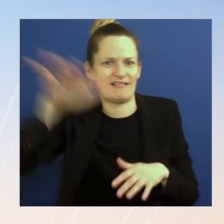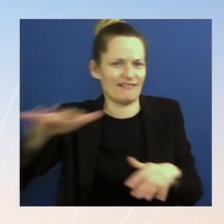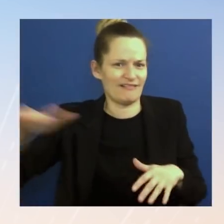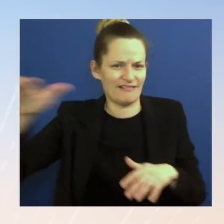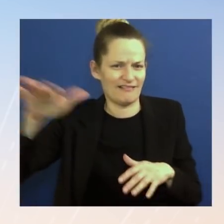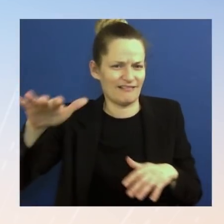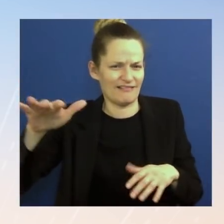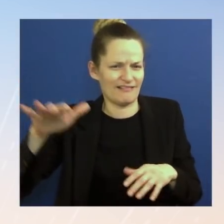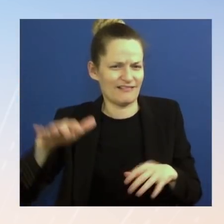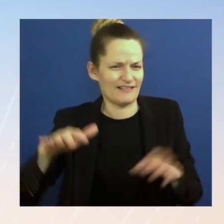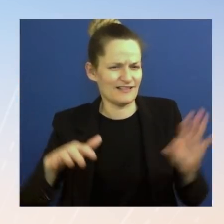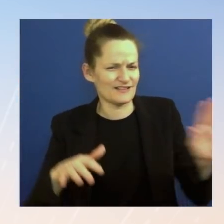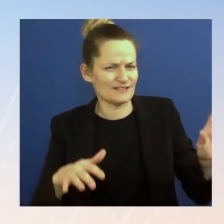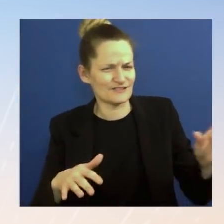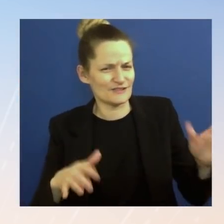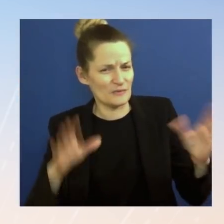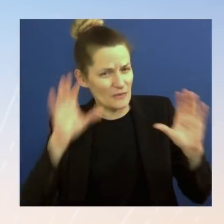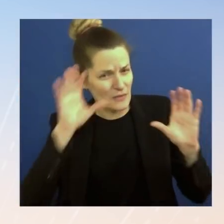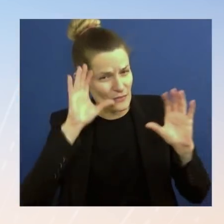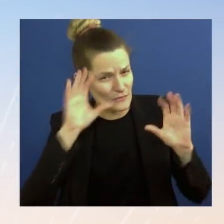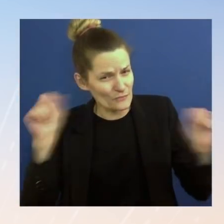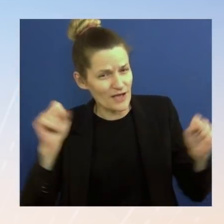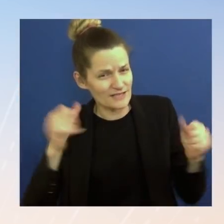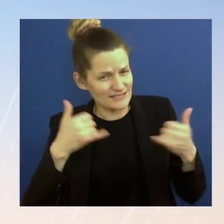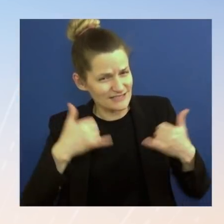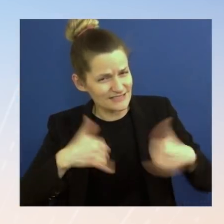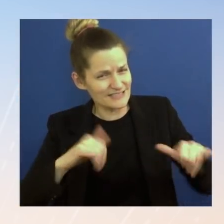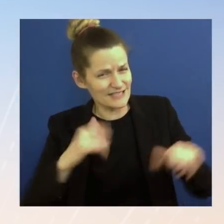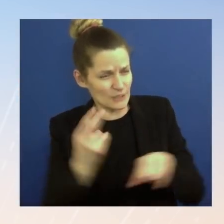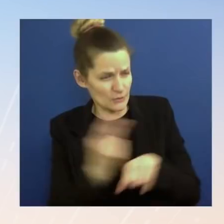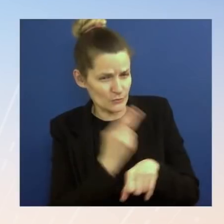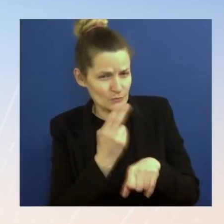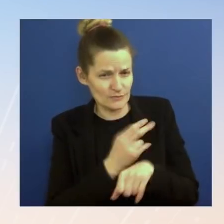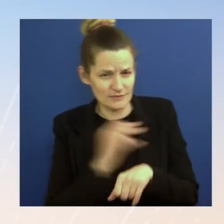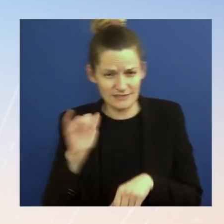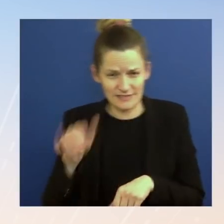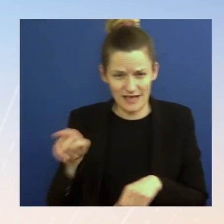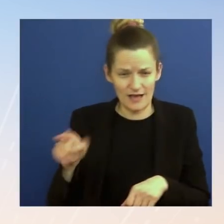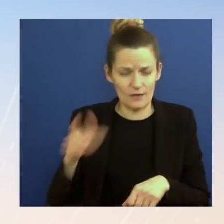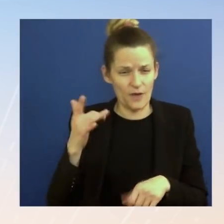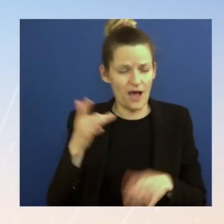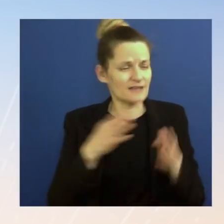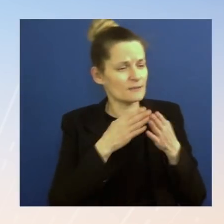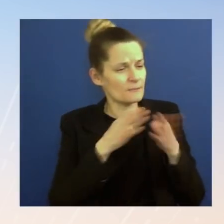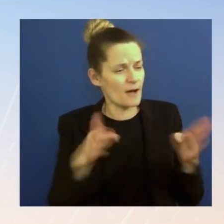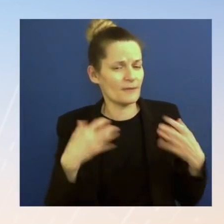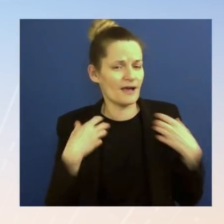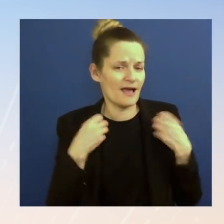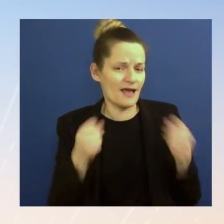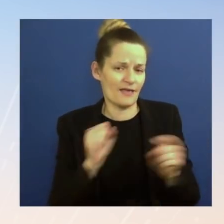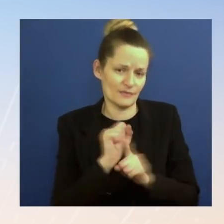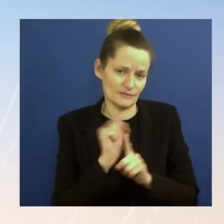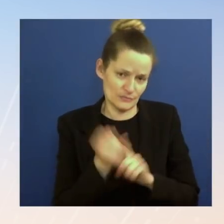That continues to be the case, as designed [designated] by the CDC. The Press: But he still plans to reopen the border and make more humane policy, like he promised?